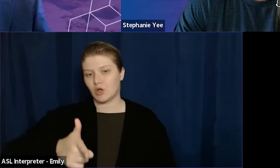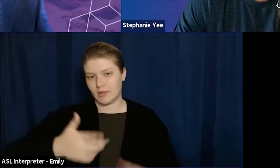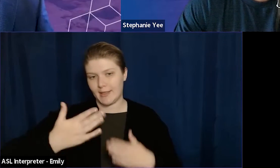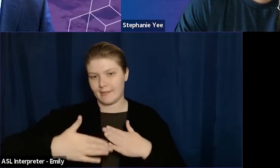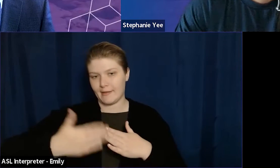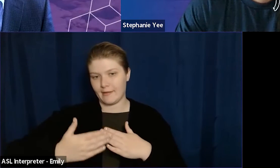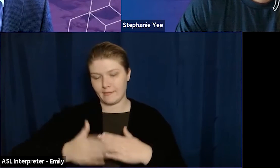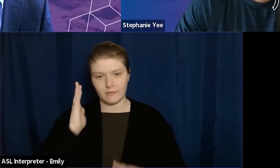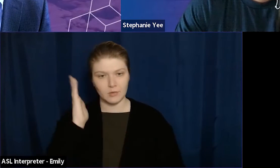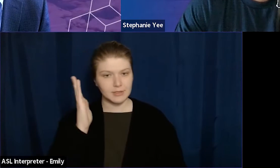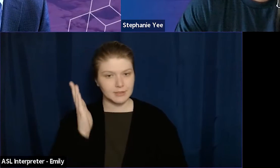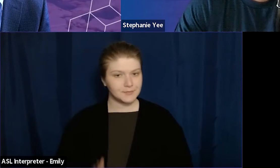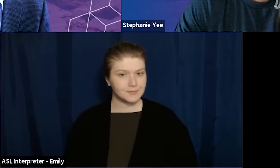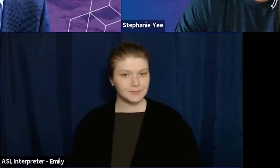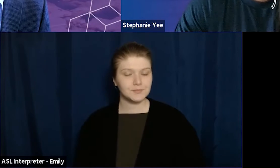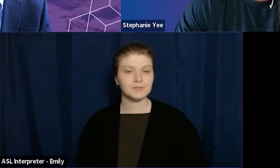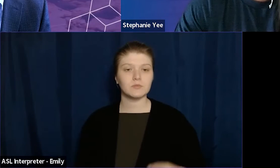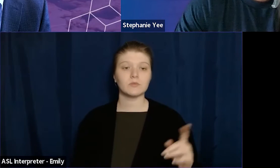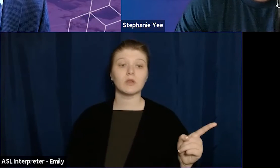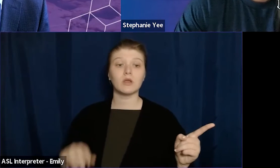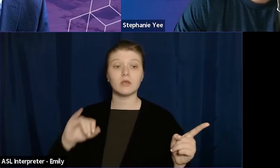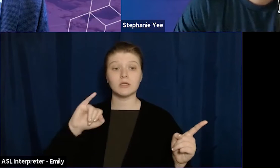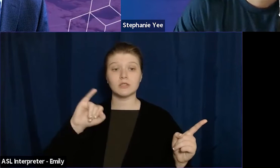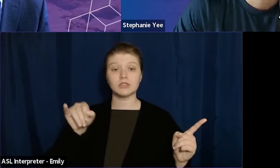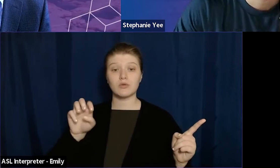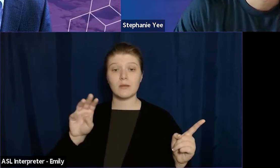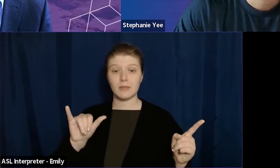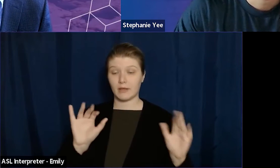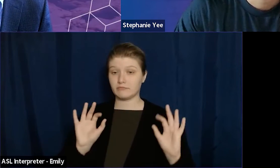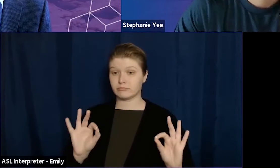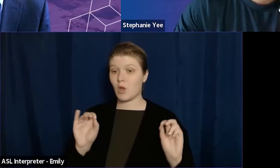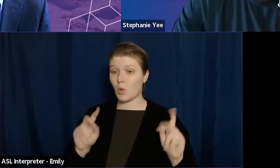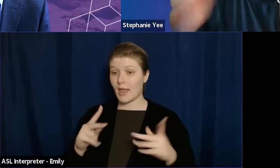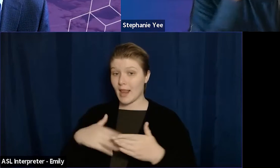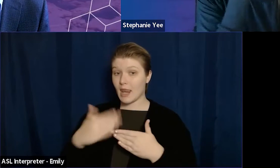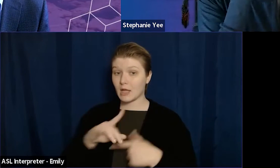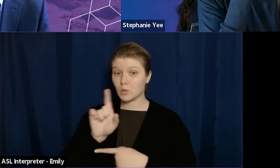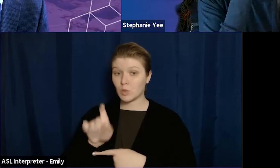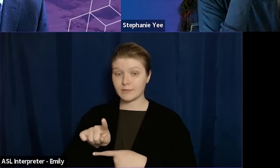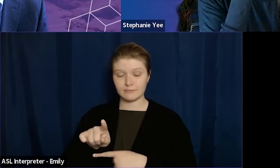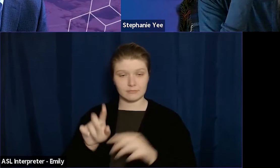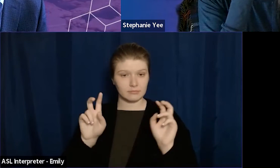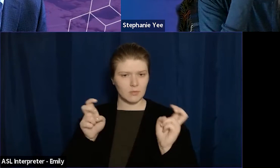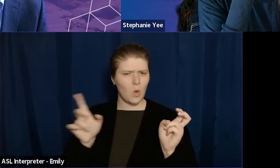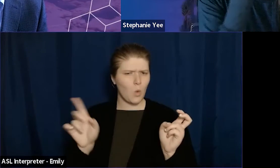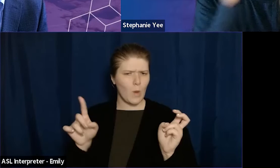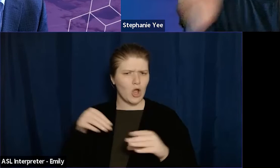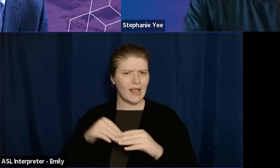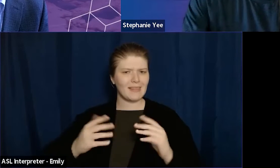Jeremy Leffler: Okay. Let's see. Next question is, where in the pending entry should this proposal be placed?